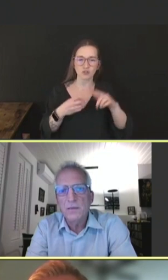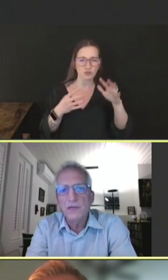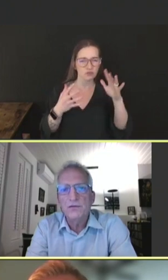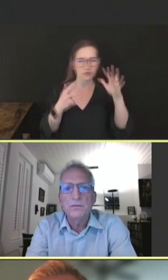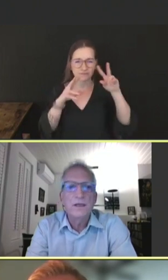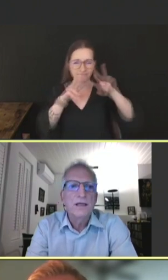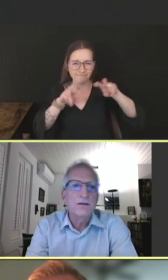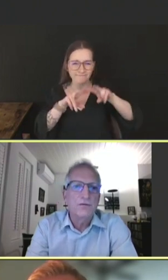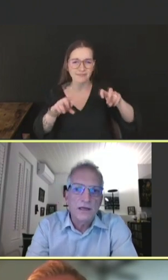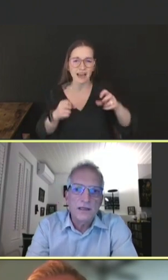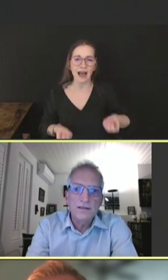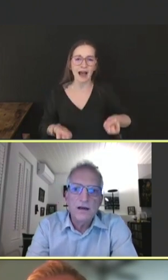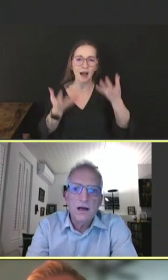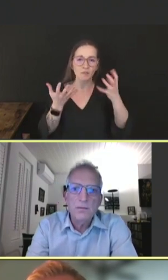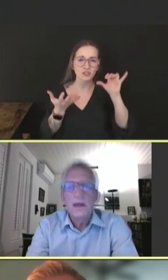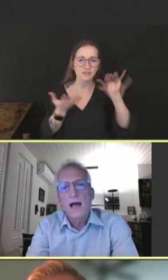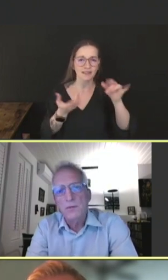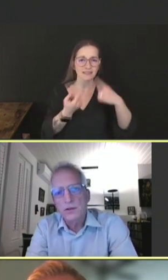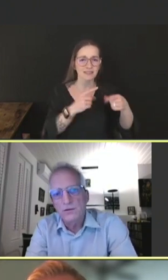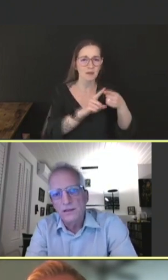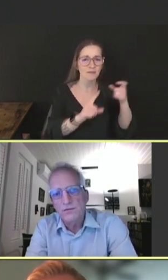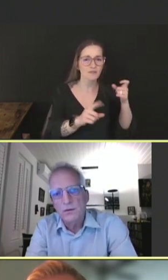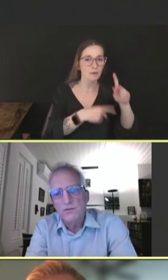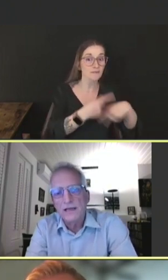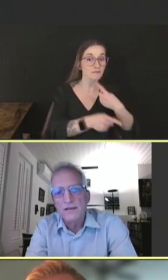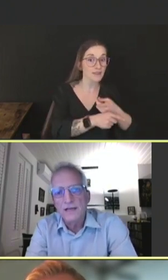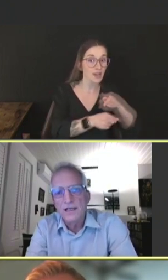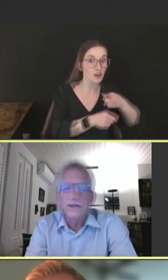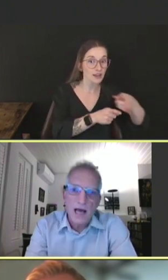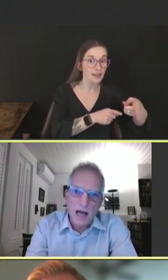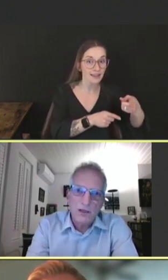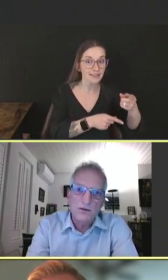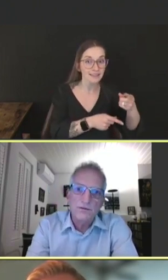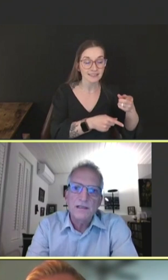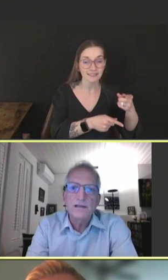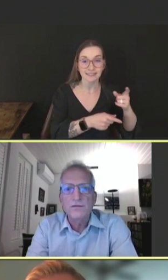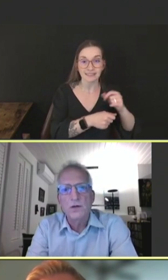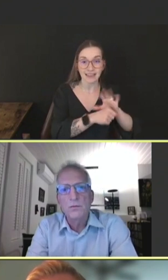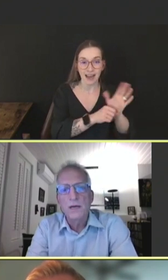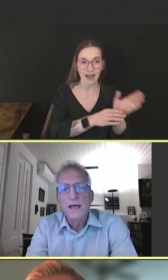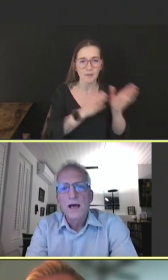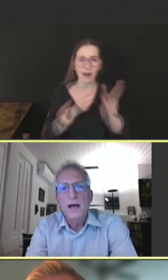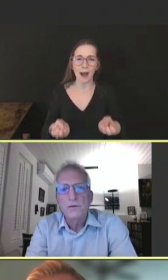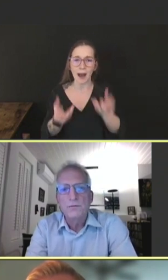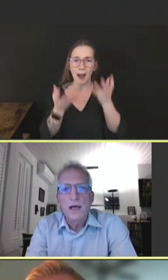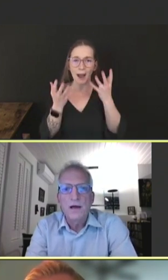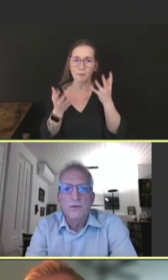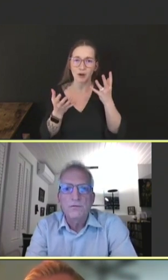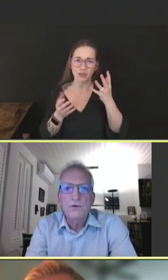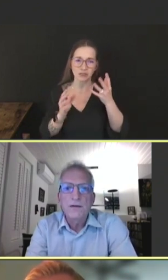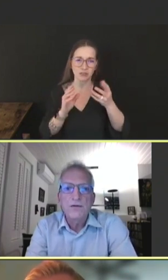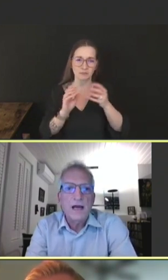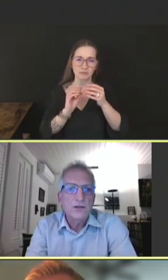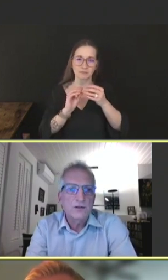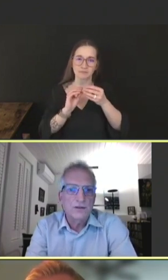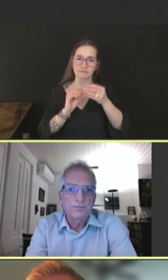coming from the variant type, how much of it from vaccination, how much of it from reinfections.